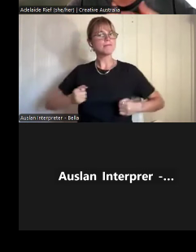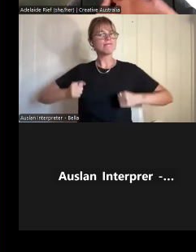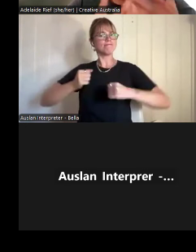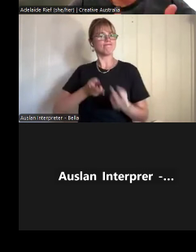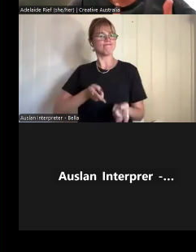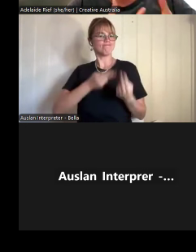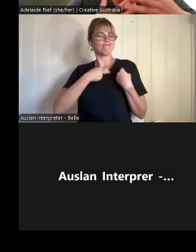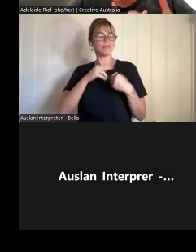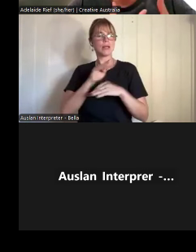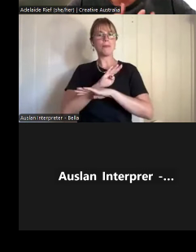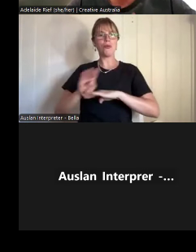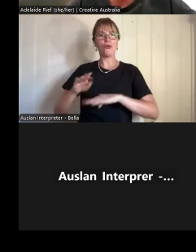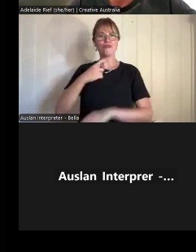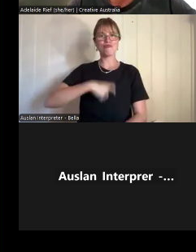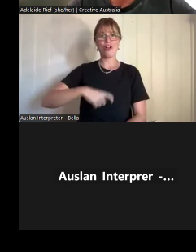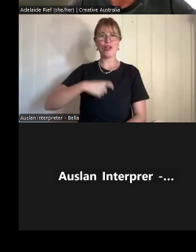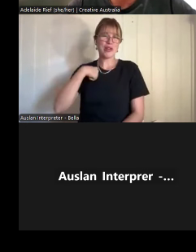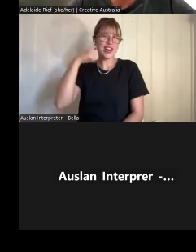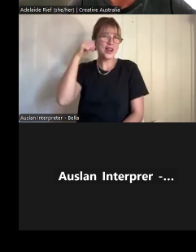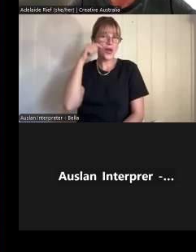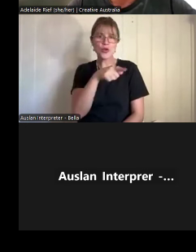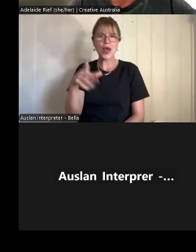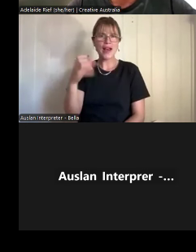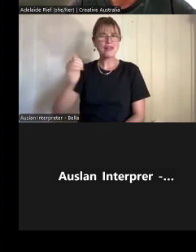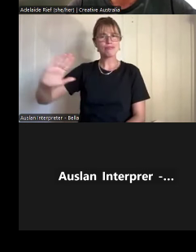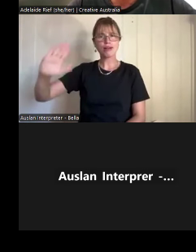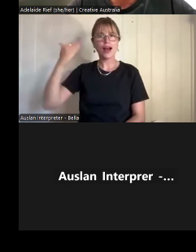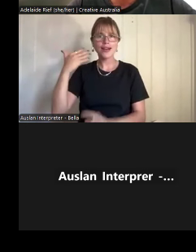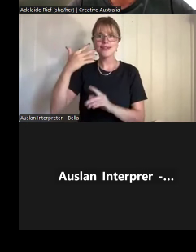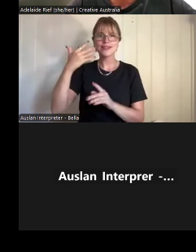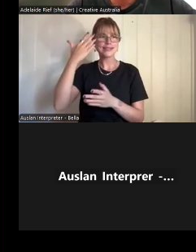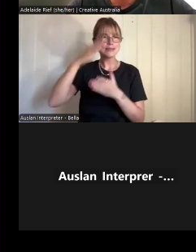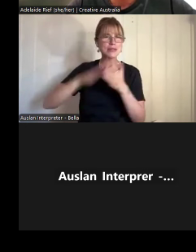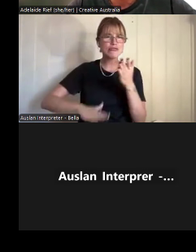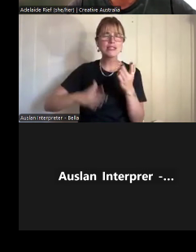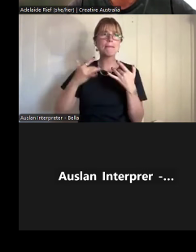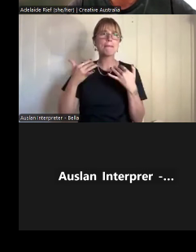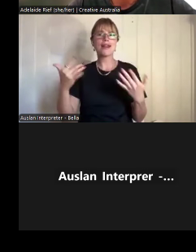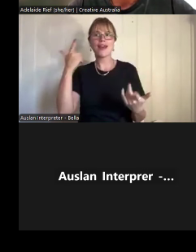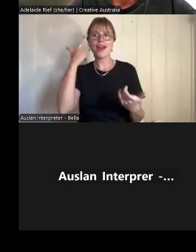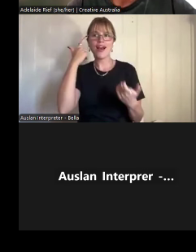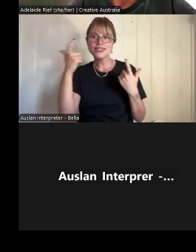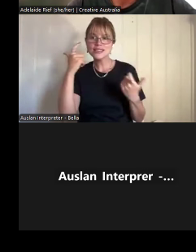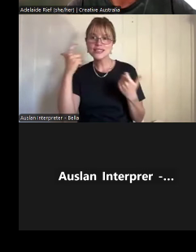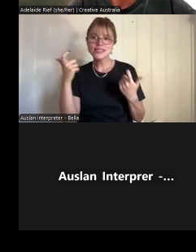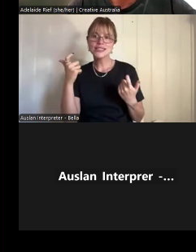we know that you're already coming with a lot of experience, a lot of ideas, a lot of aspirations